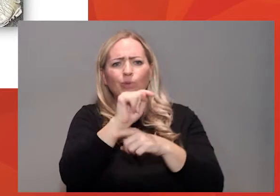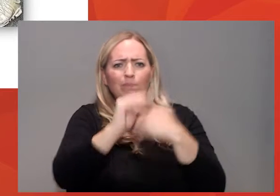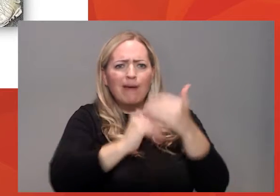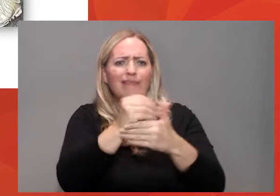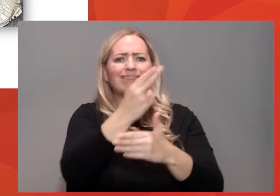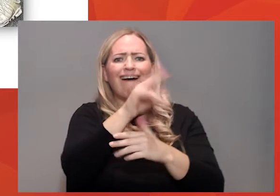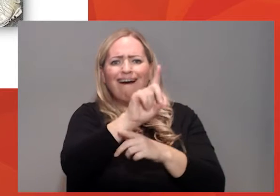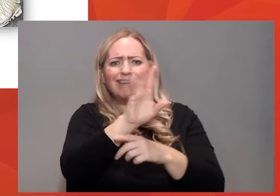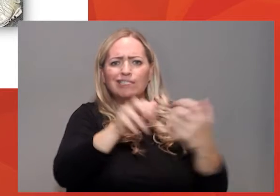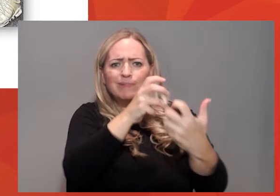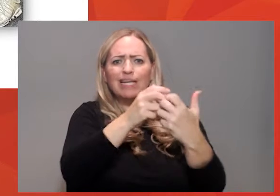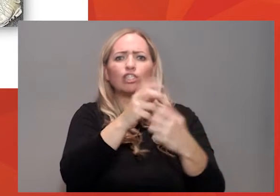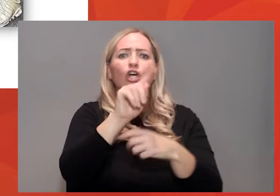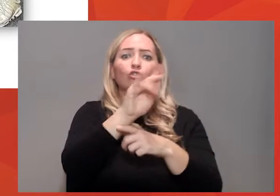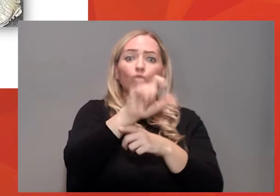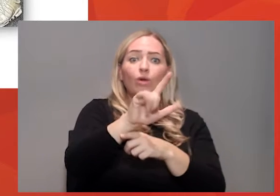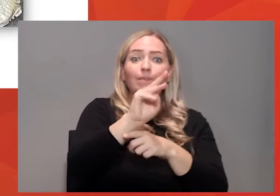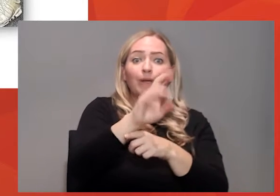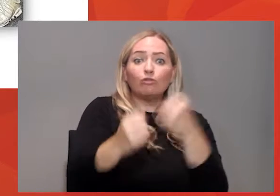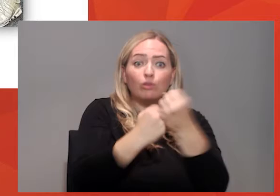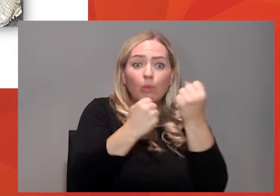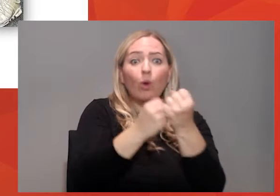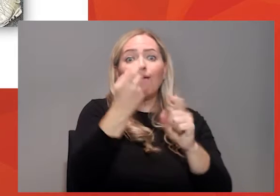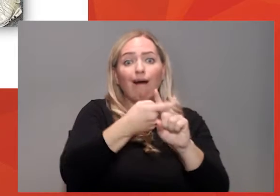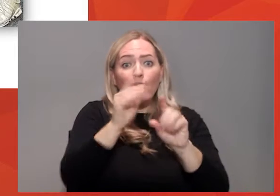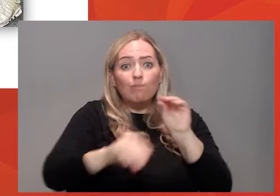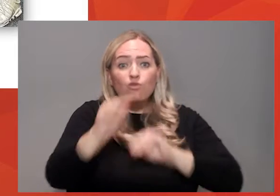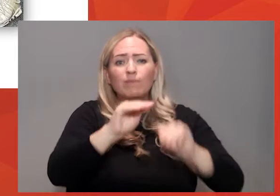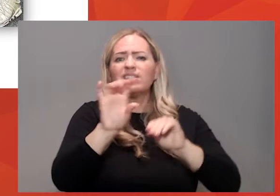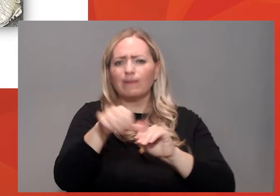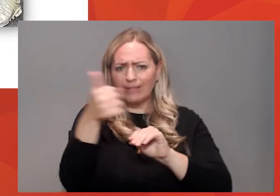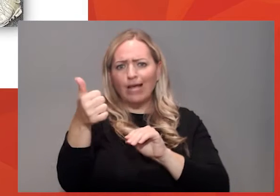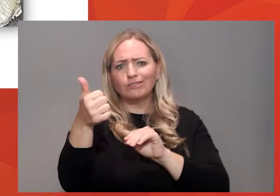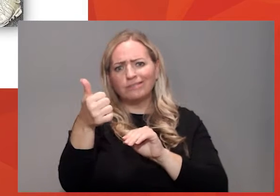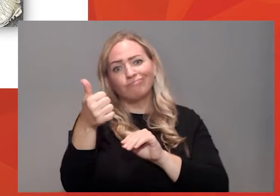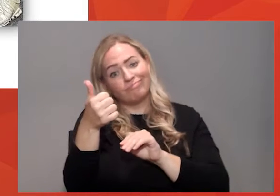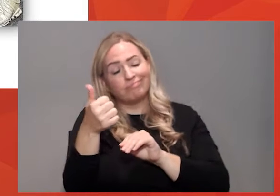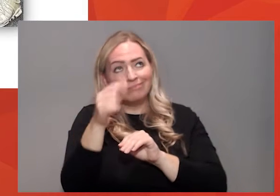HUD customization, Tutorials menu support, Auto-movement. Something else